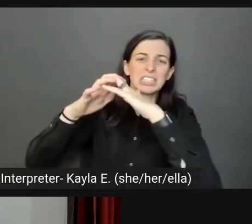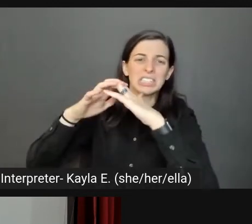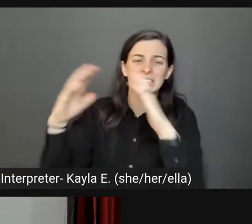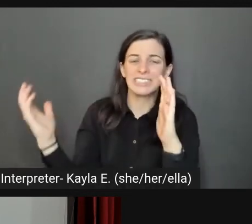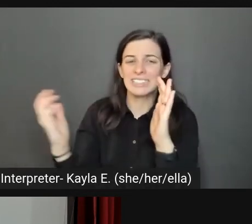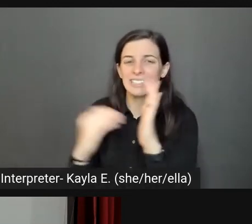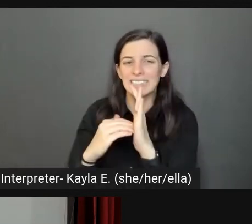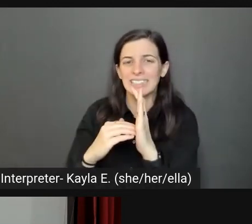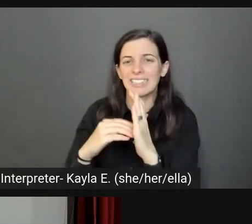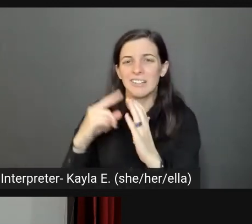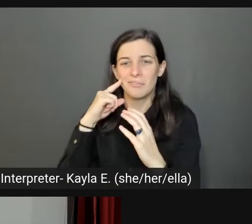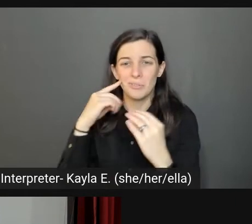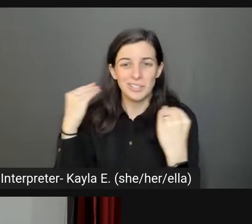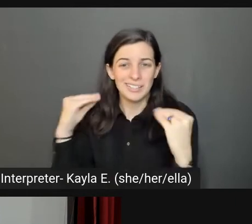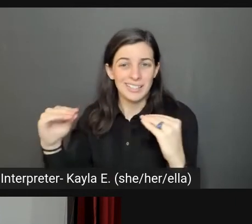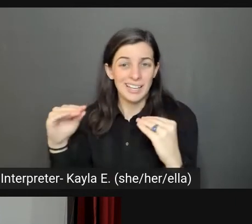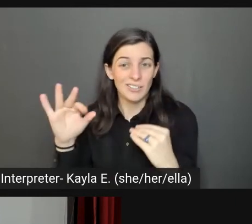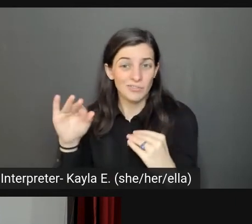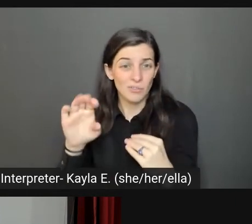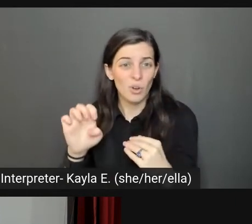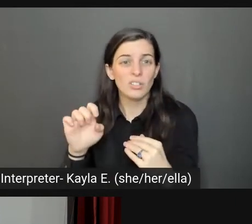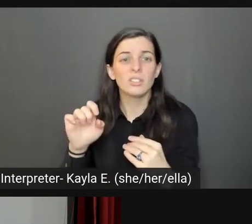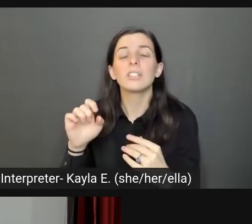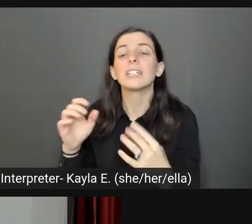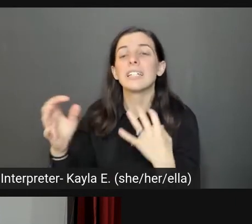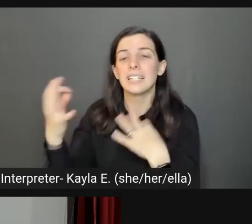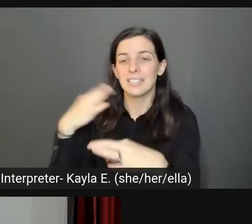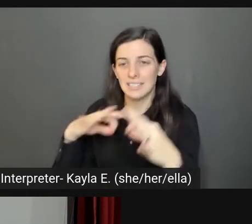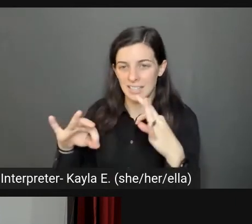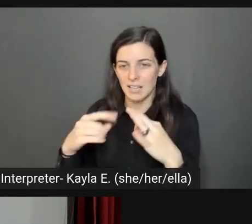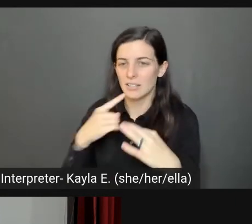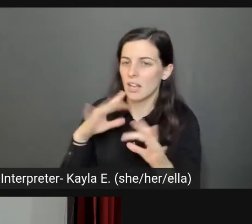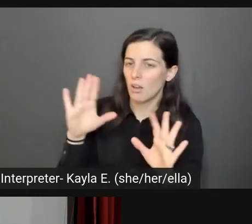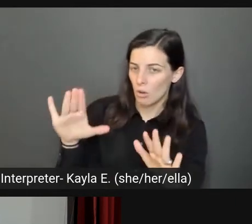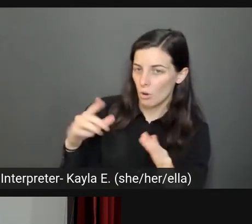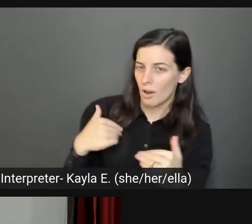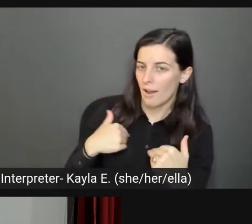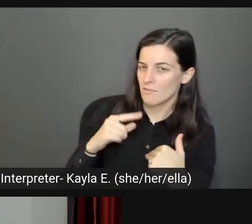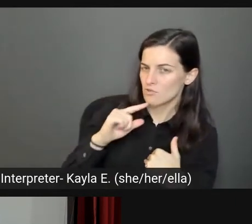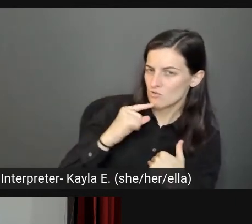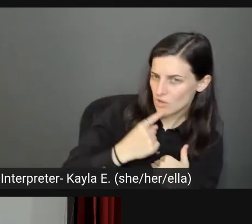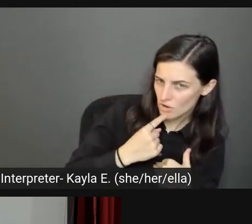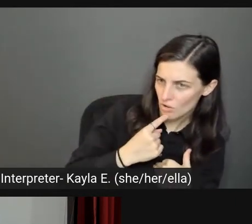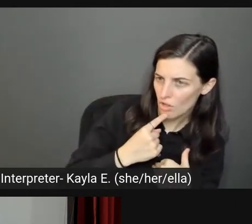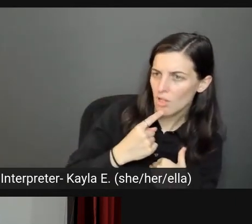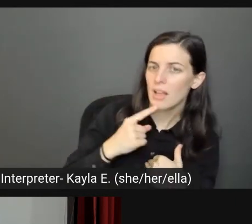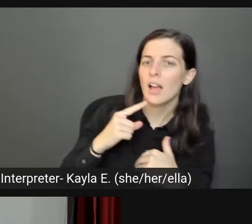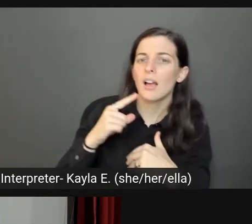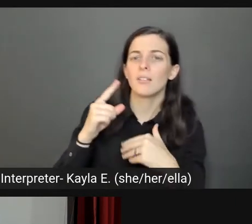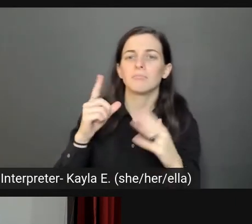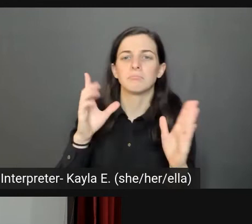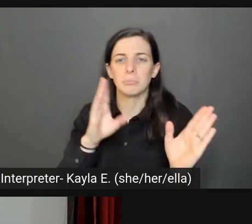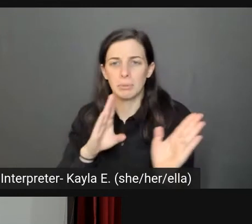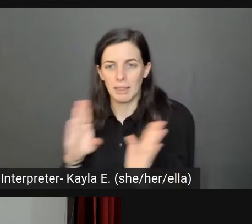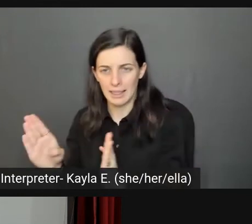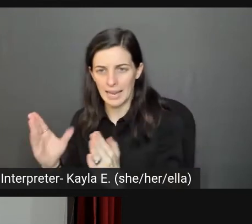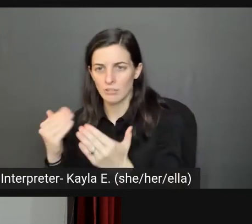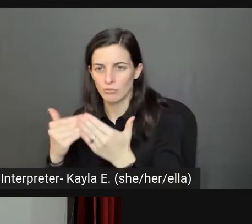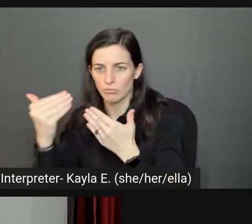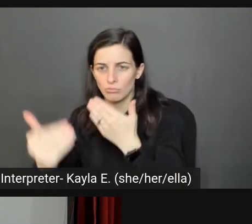Rather, let's find critical, let's have a roadmap for what else you need. That's the answer, yes. Yes, that makes sense.